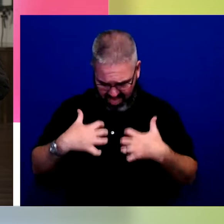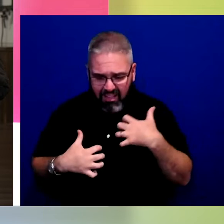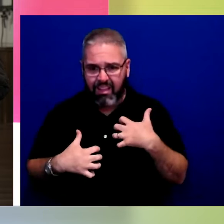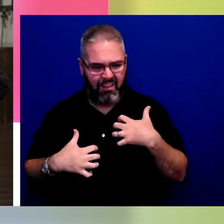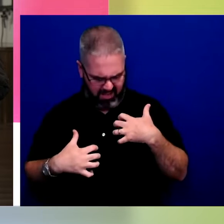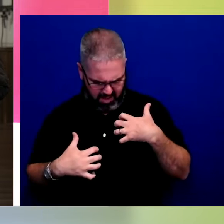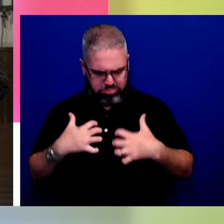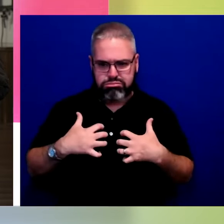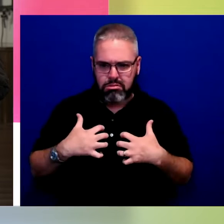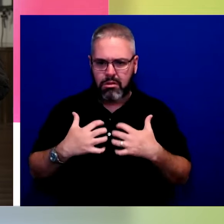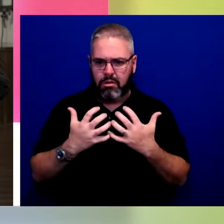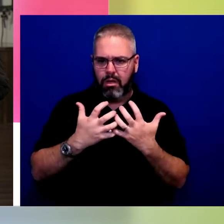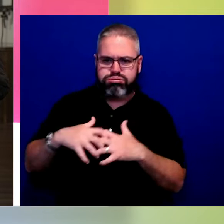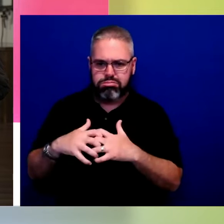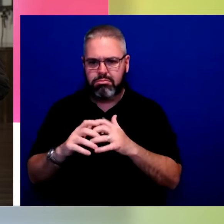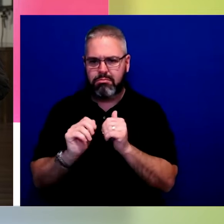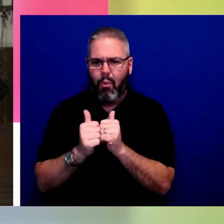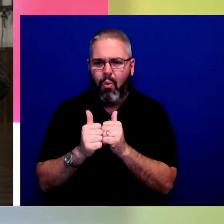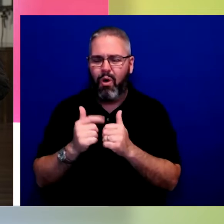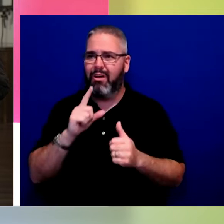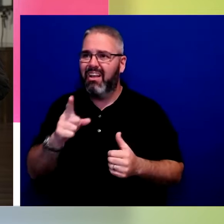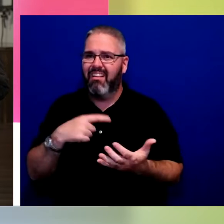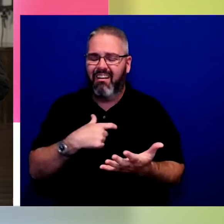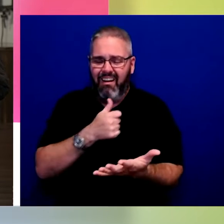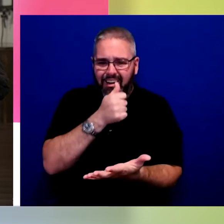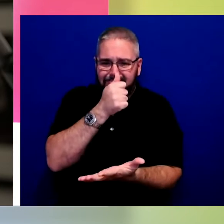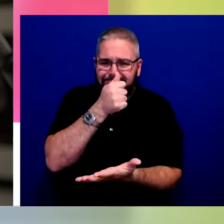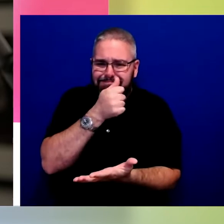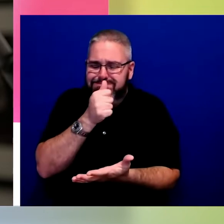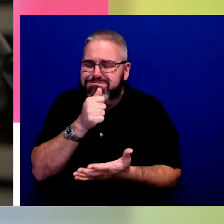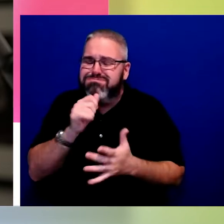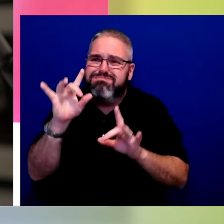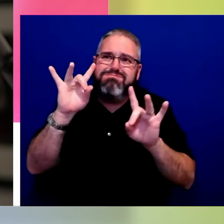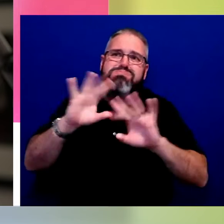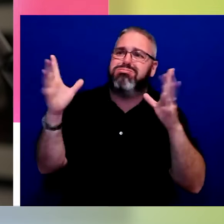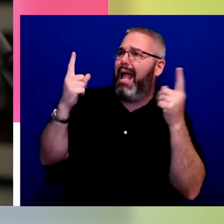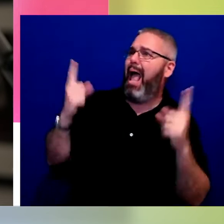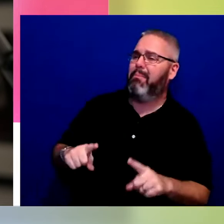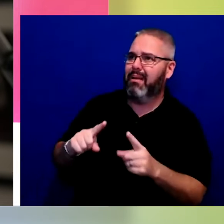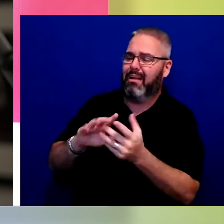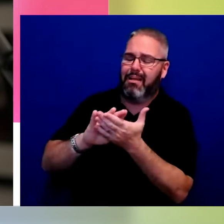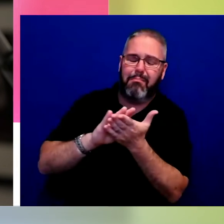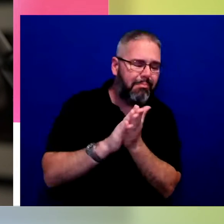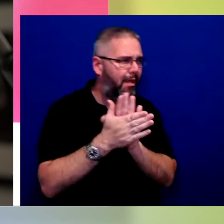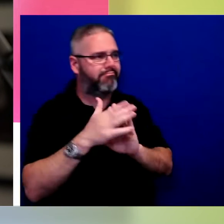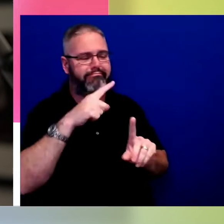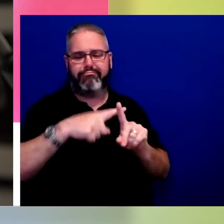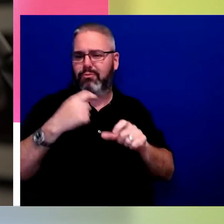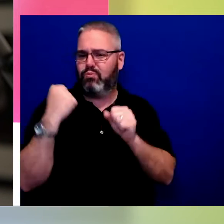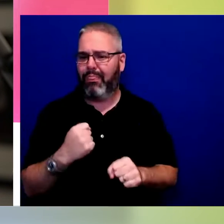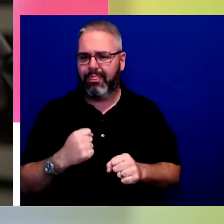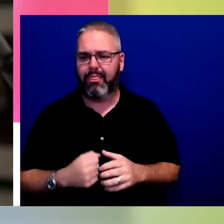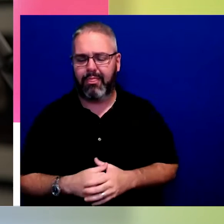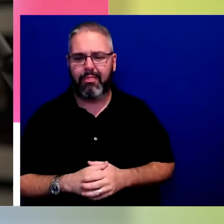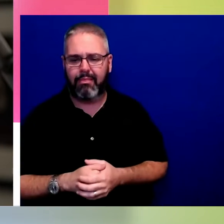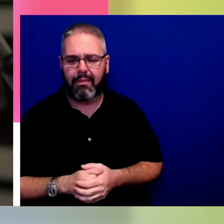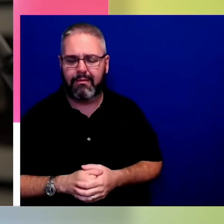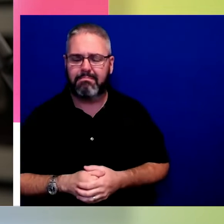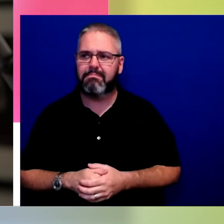and transform suffering into strength. Let's talk about one of the other key pieces, which is travel.